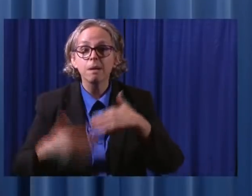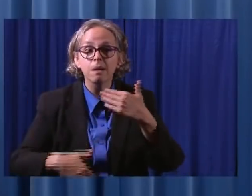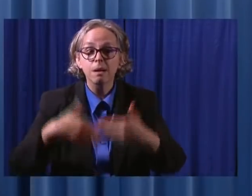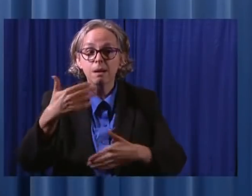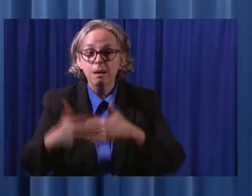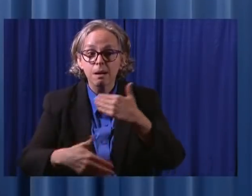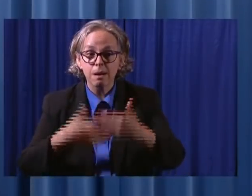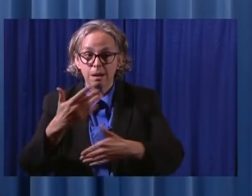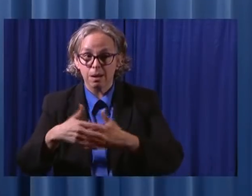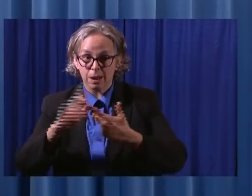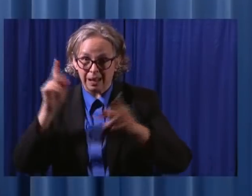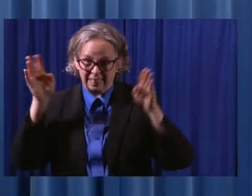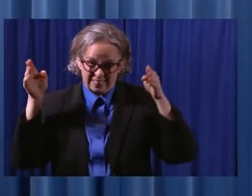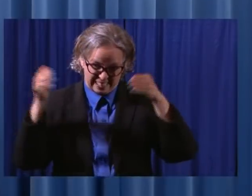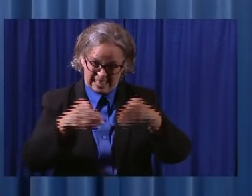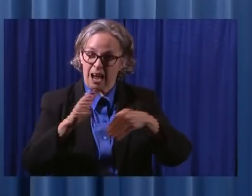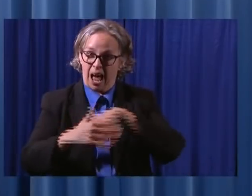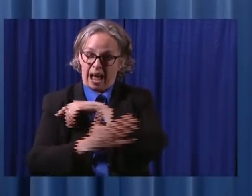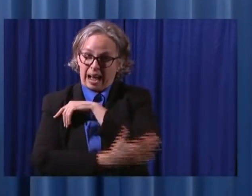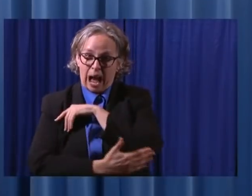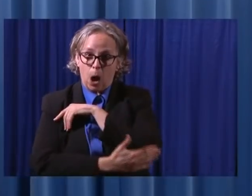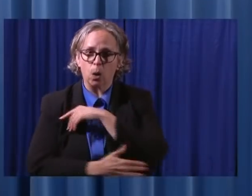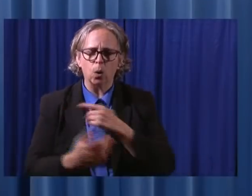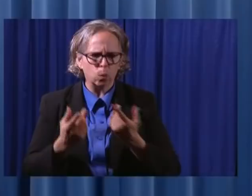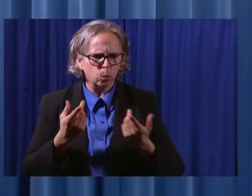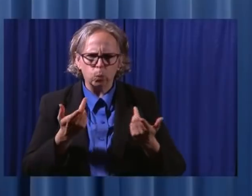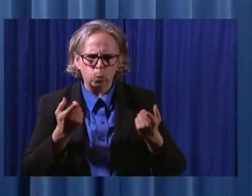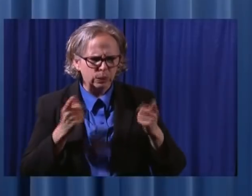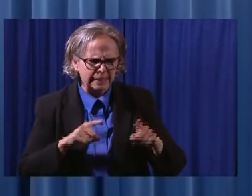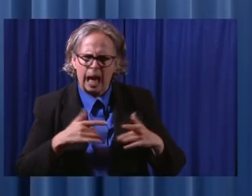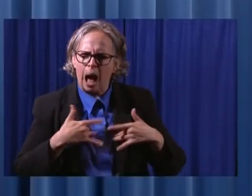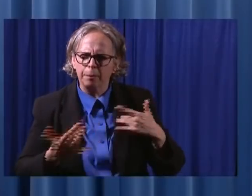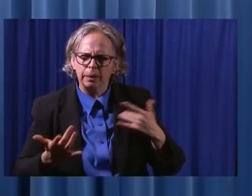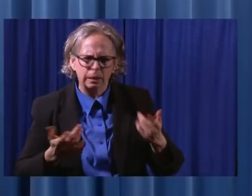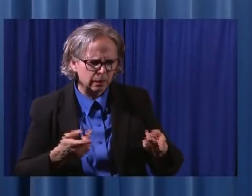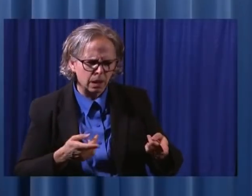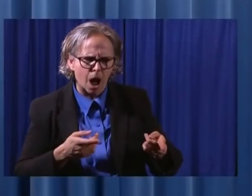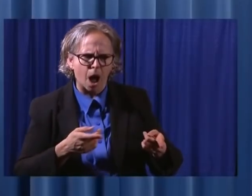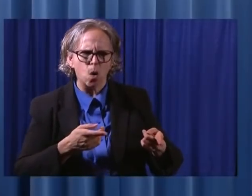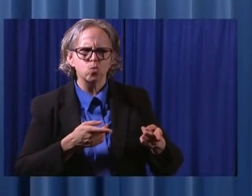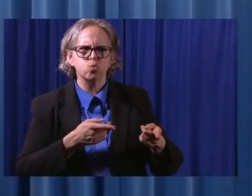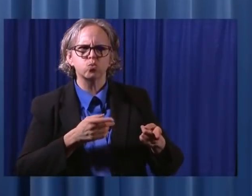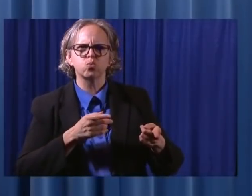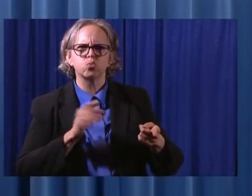BUT AS WE STARTED TO LOOK AT THE STATE BEYOND THAT, WE LOOK